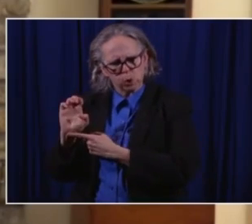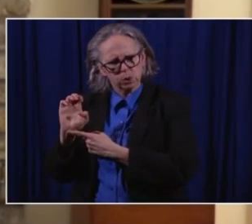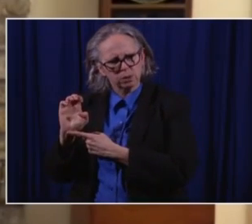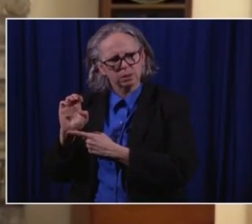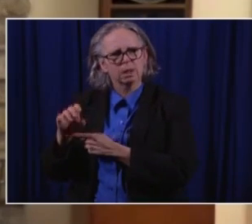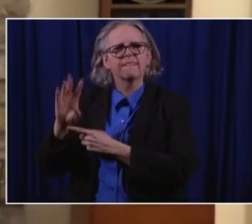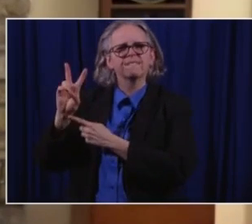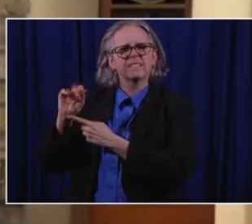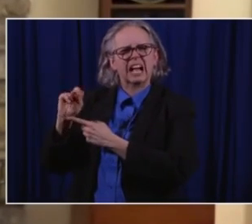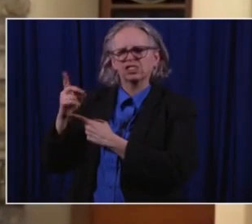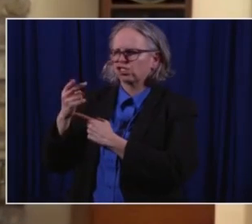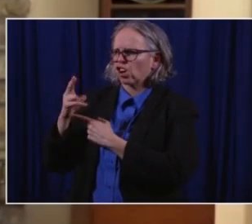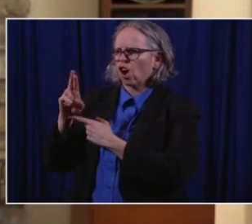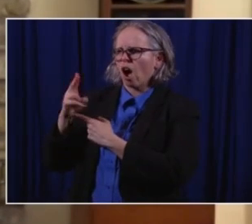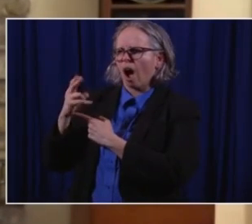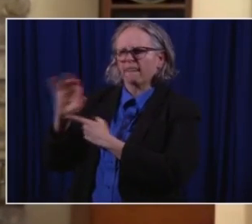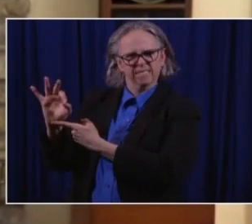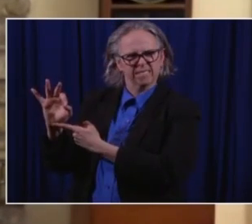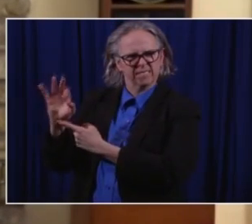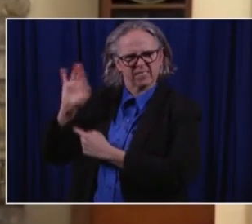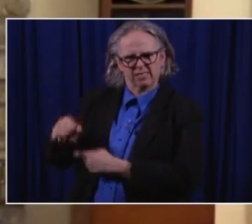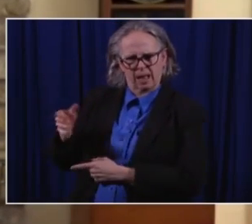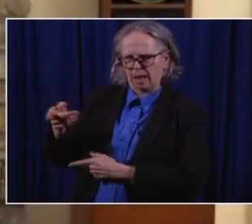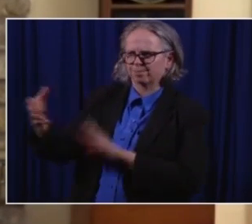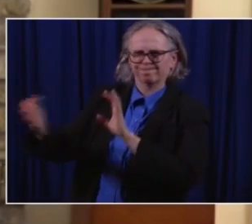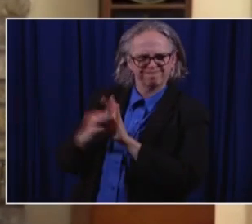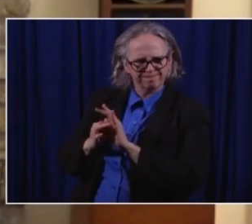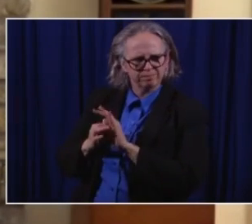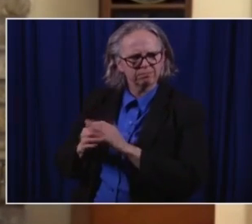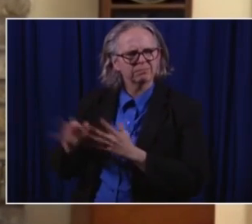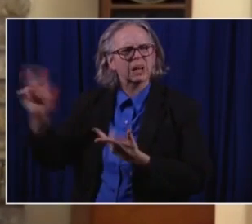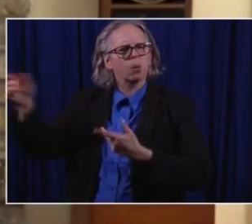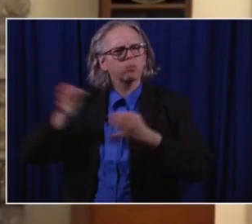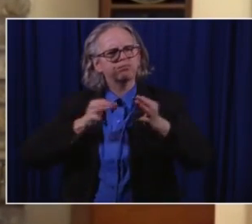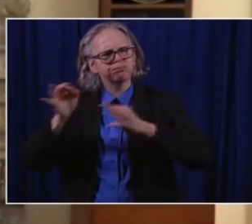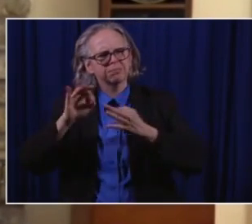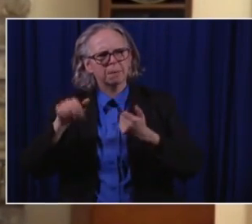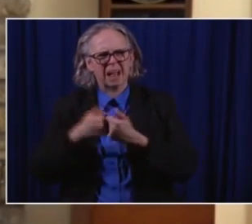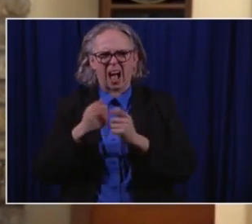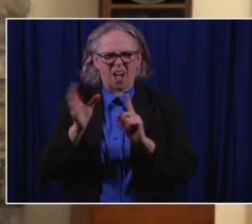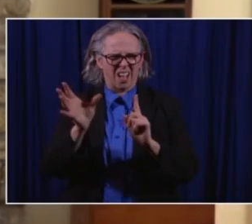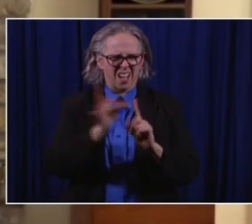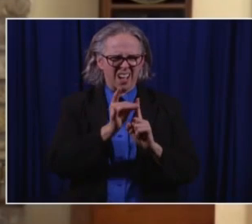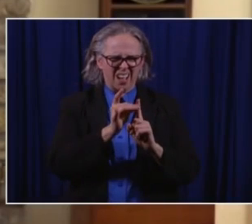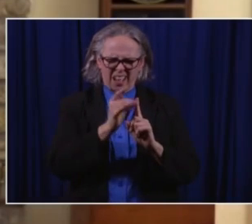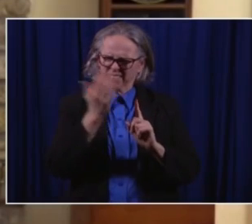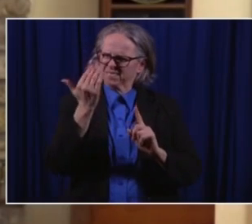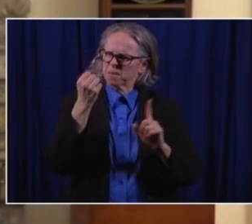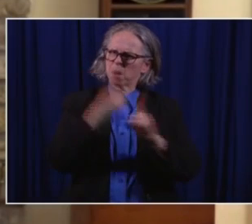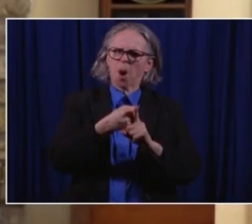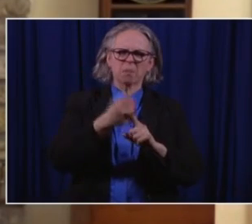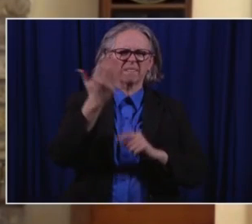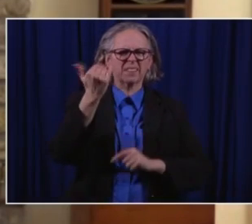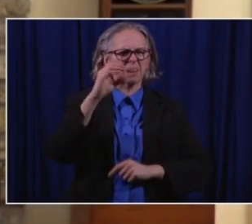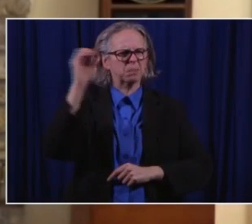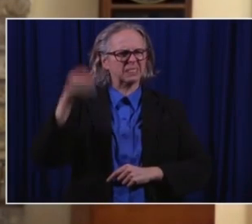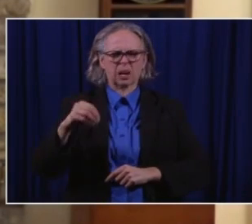Bruce fetterhoff the chief medical officer of the Ohio Department of Health. He's with